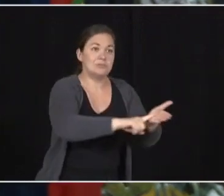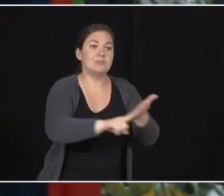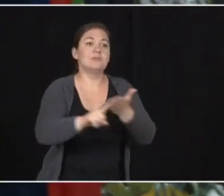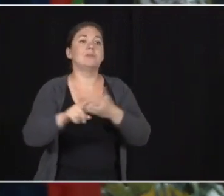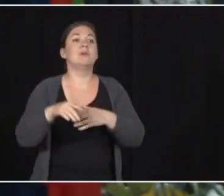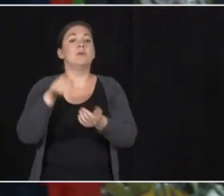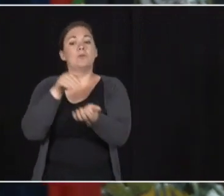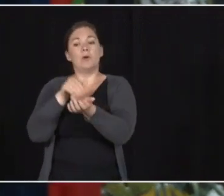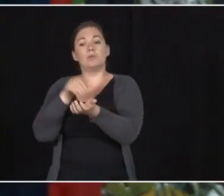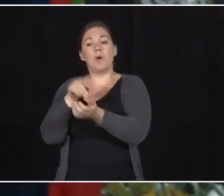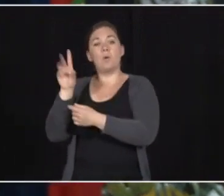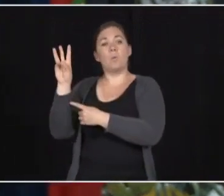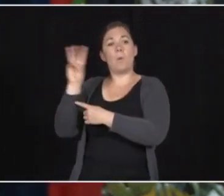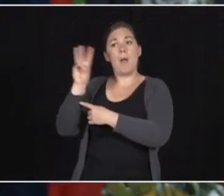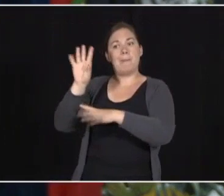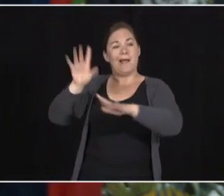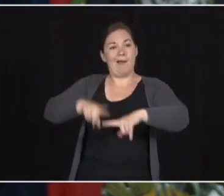issued his order, but I have an April 22 letter